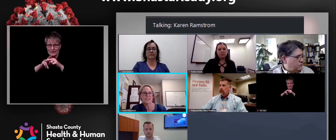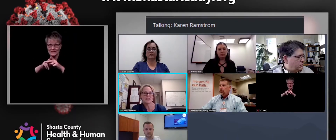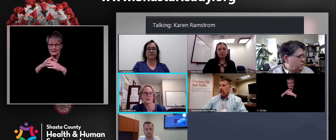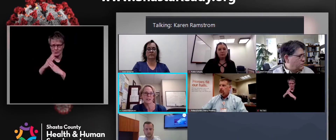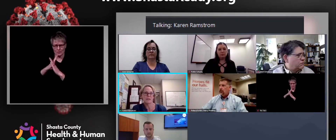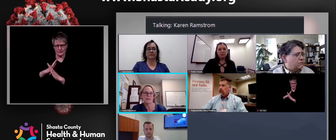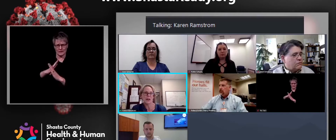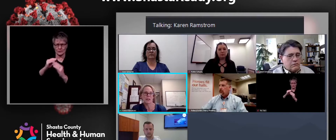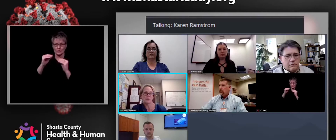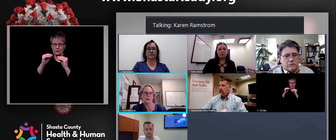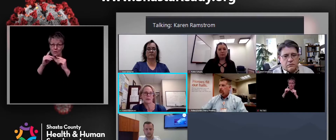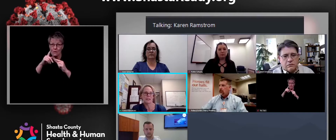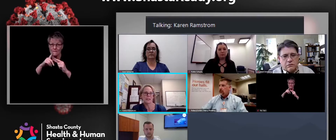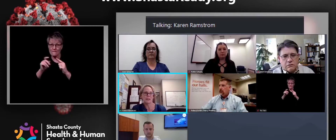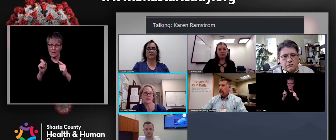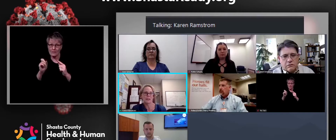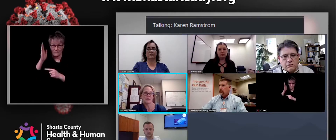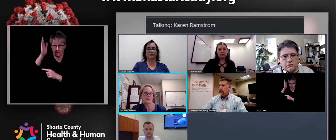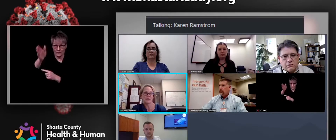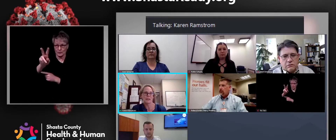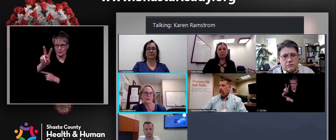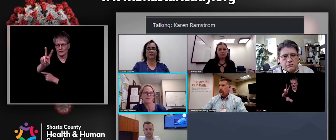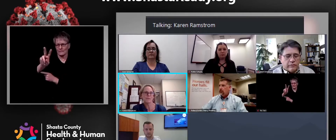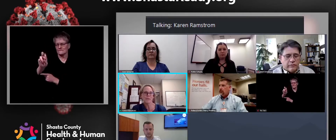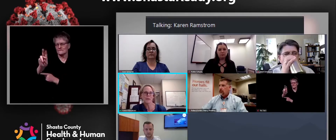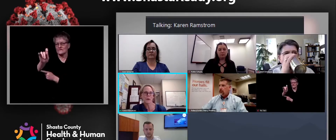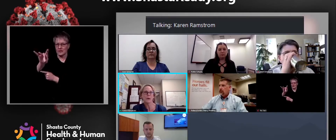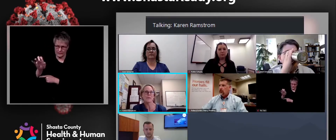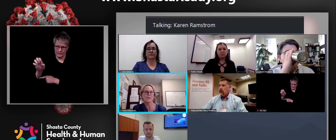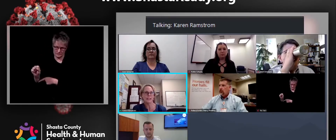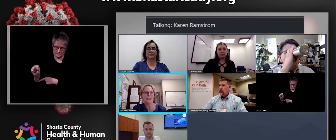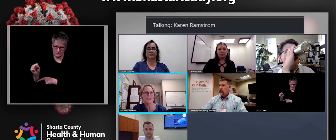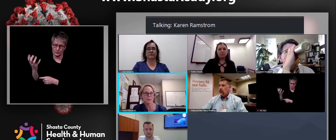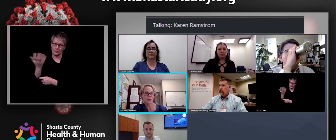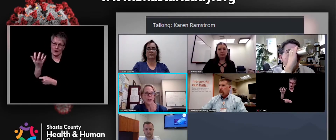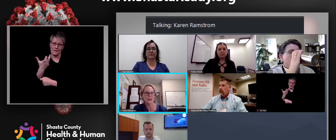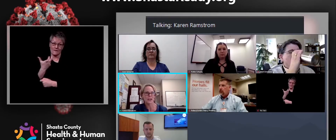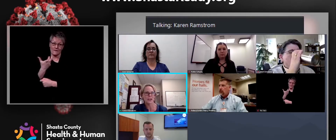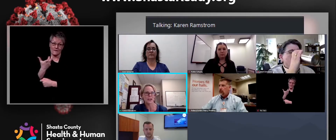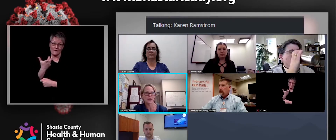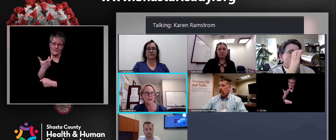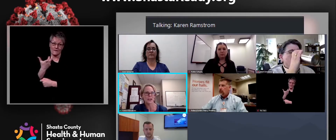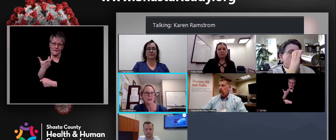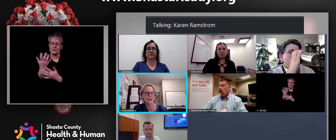These vaccines are an invaluable gift. We have plenty of supply in our community right